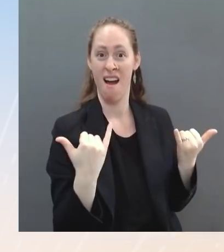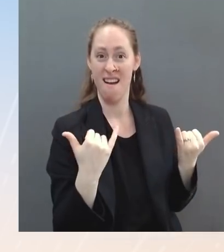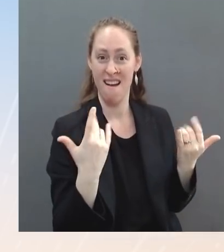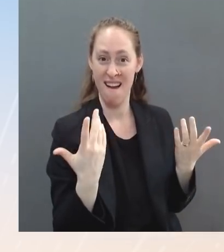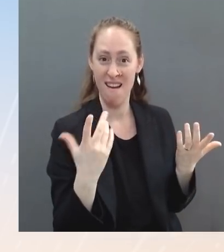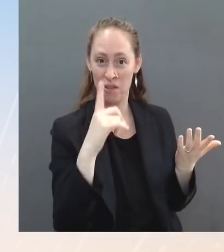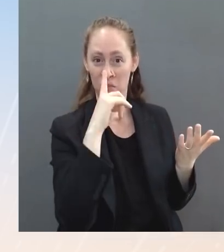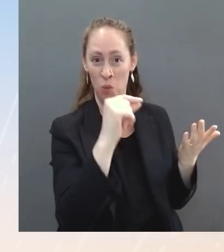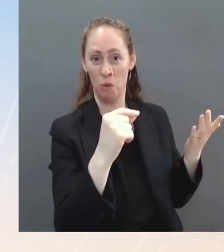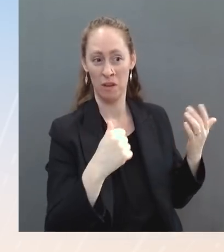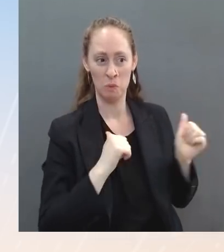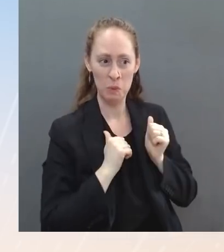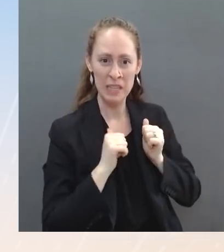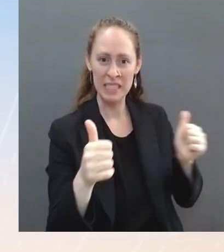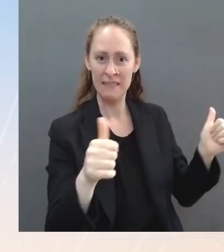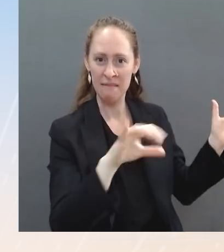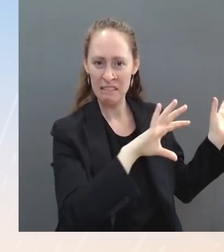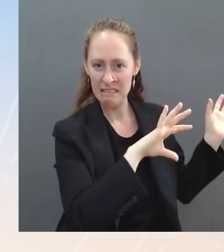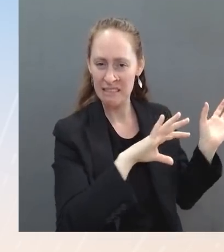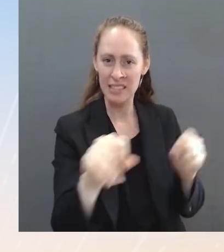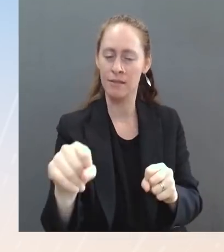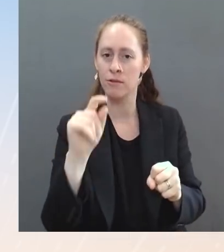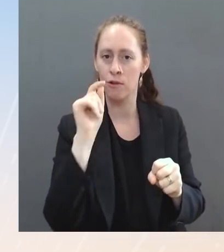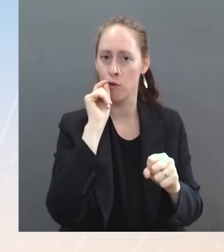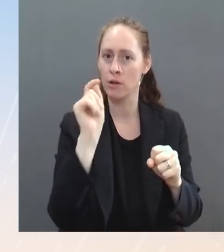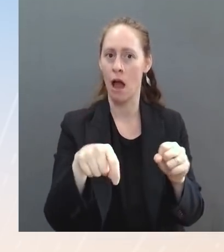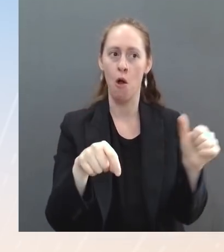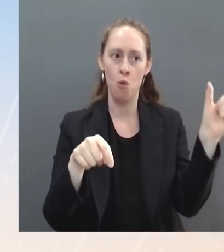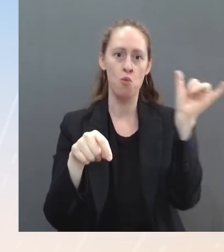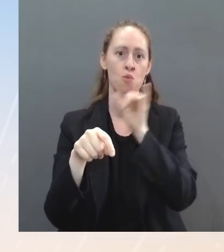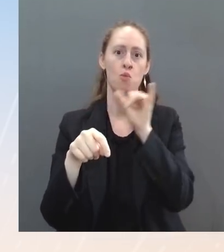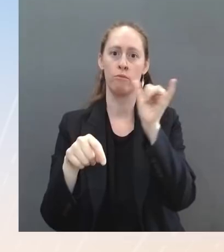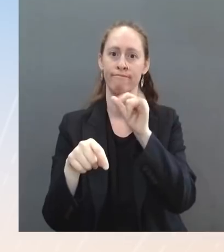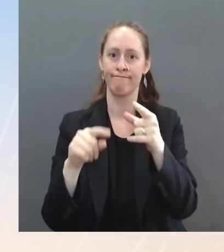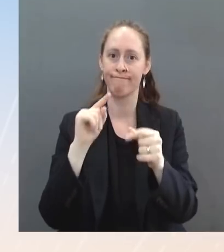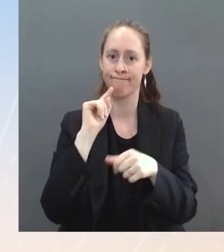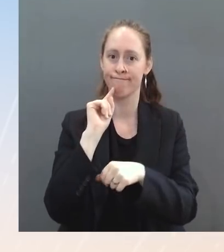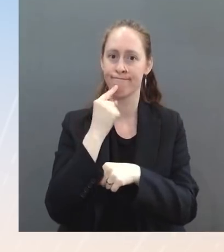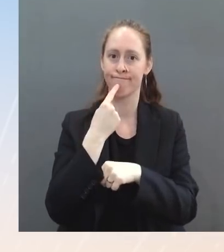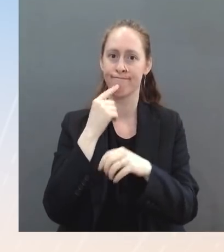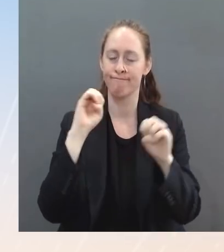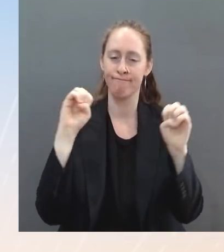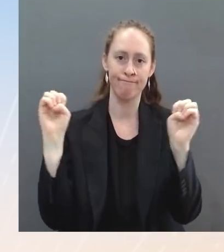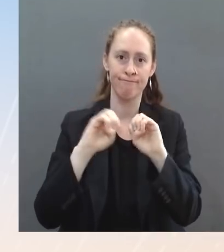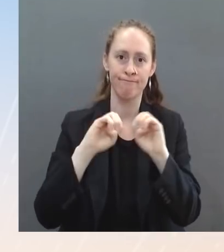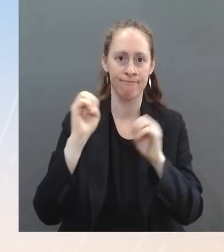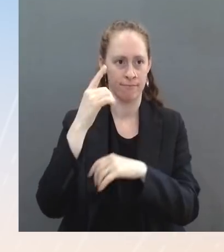and alliesin the world in no longer purchasing Russian oil.